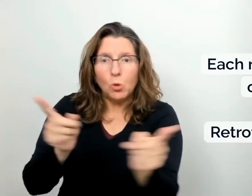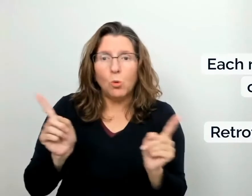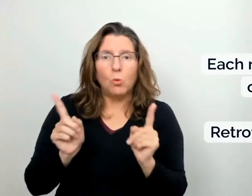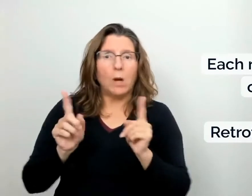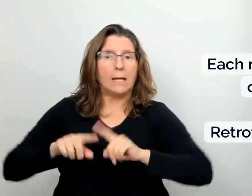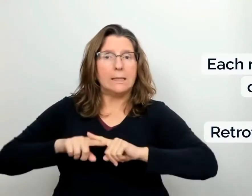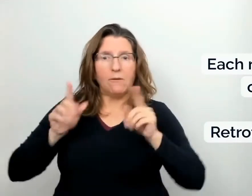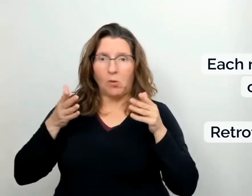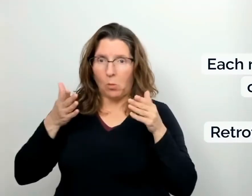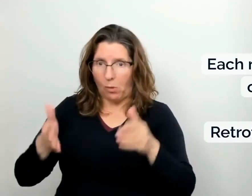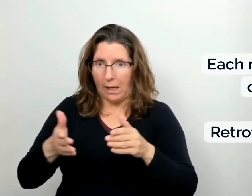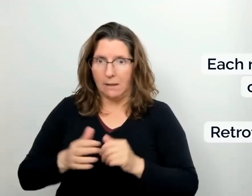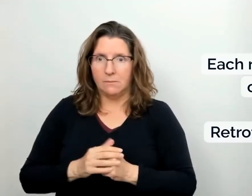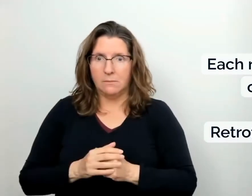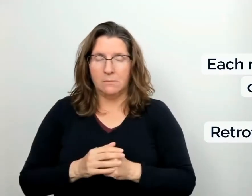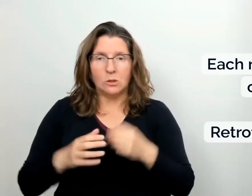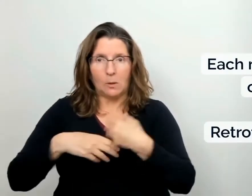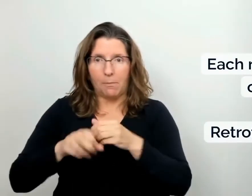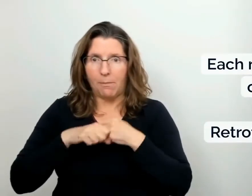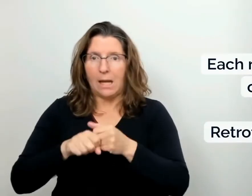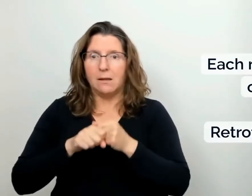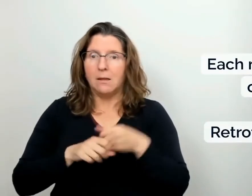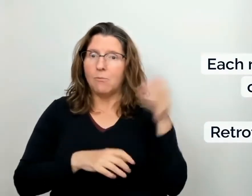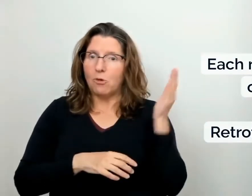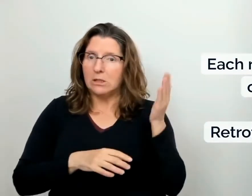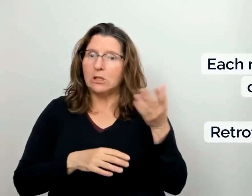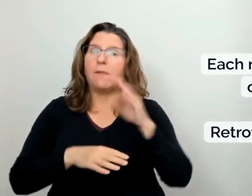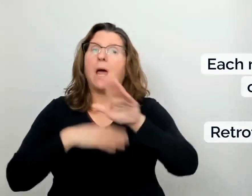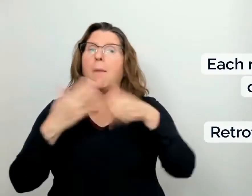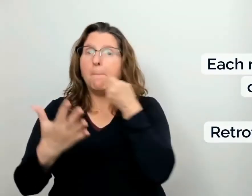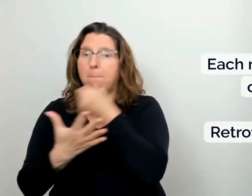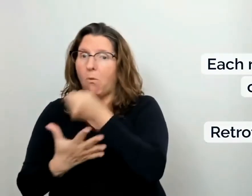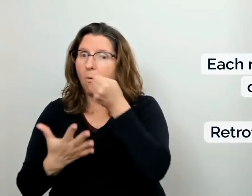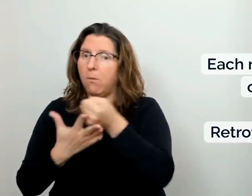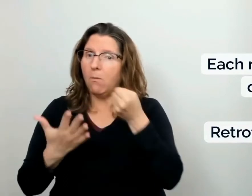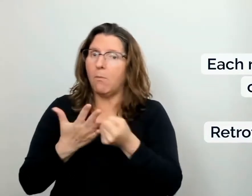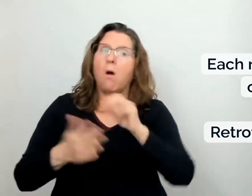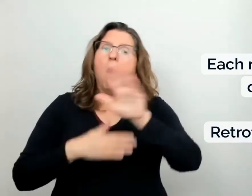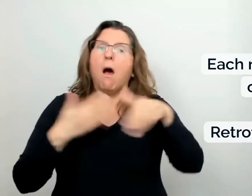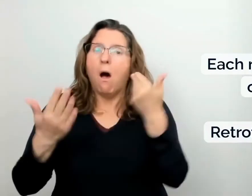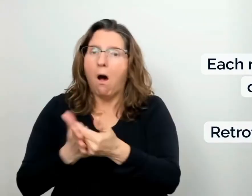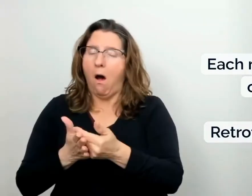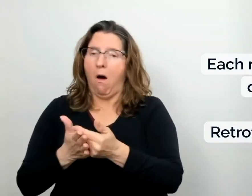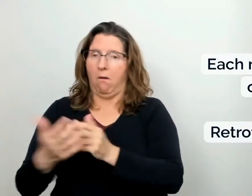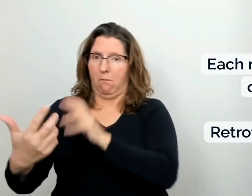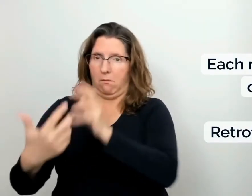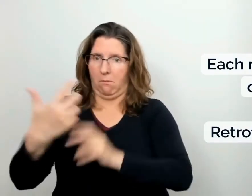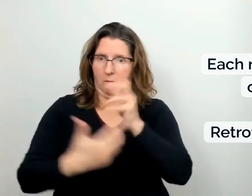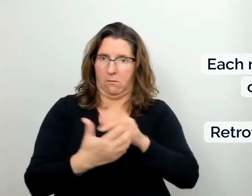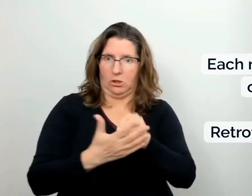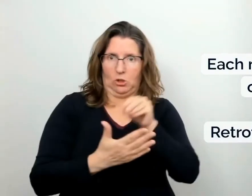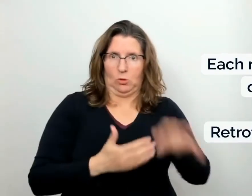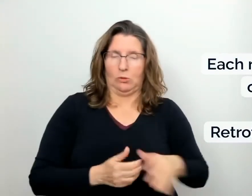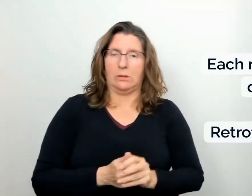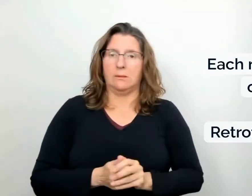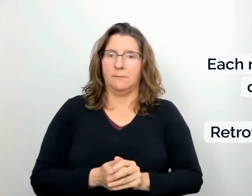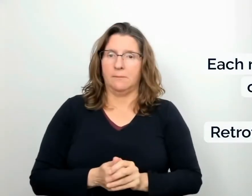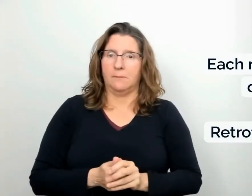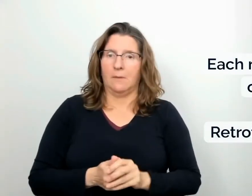So my redesign is an attempt to show you how to fit the learning needs of all students.